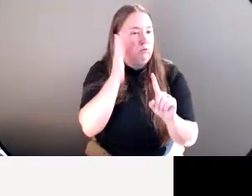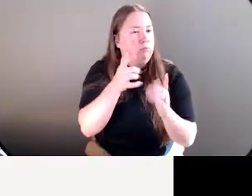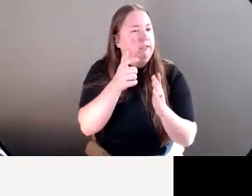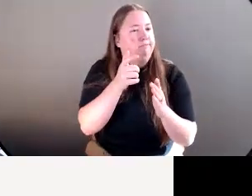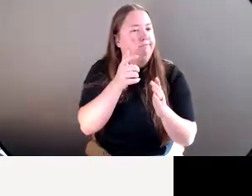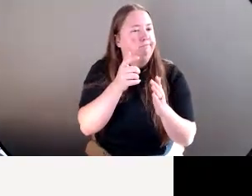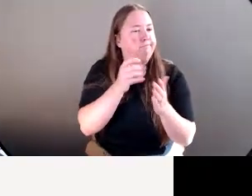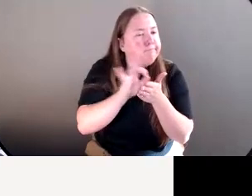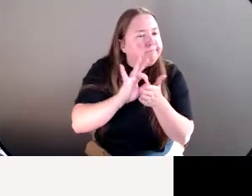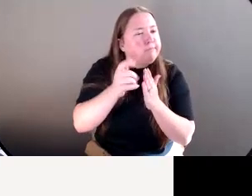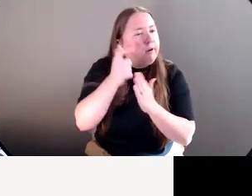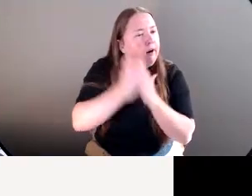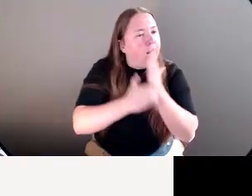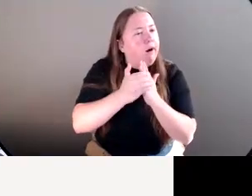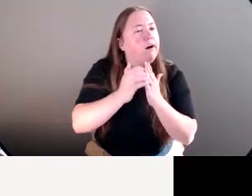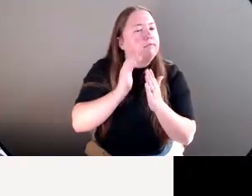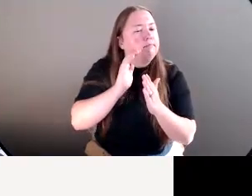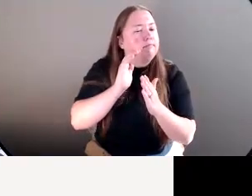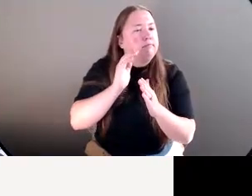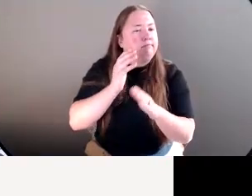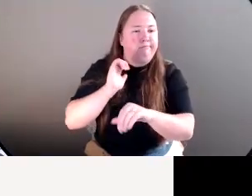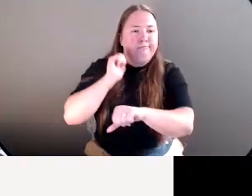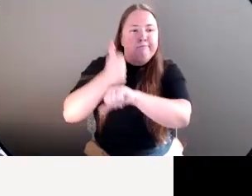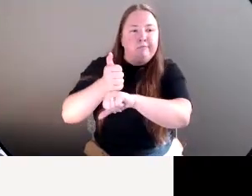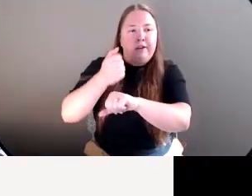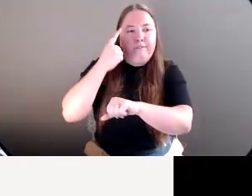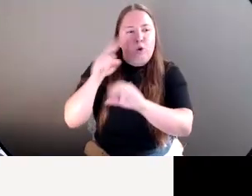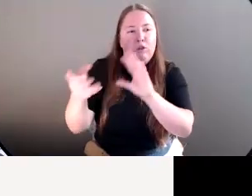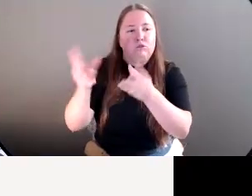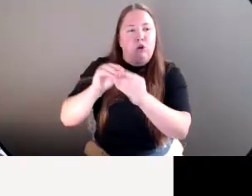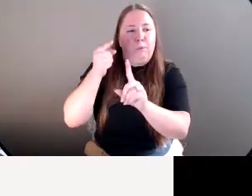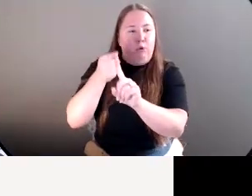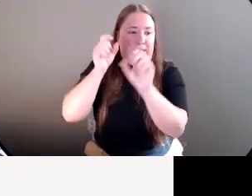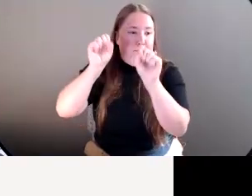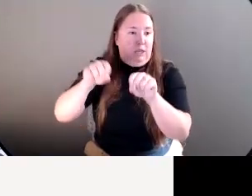and listed as the total points possible for that entire discussion.